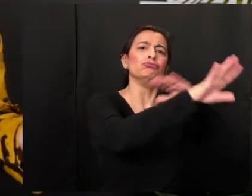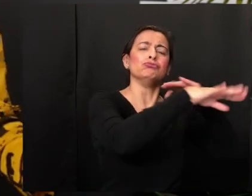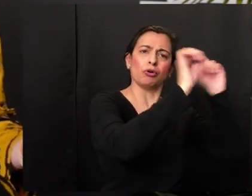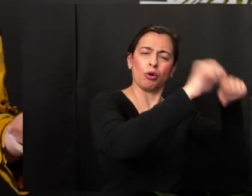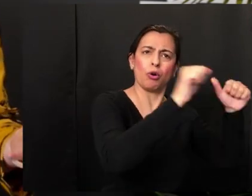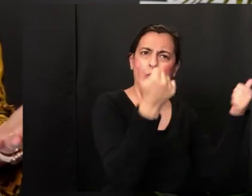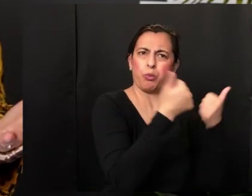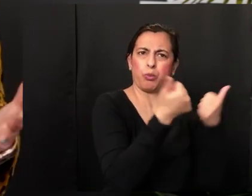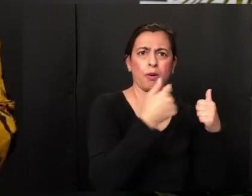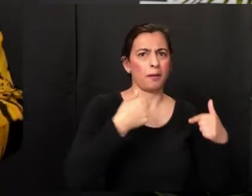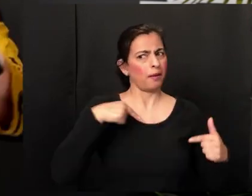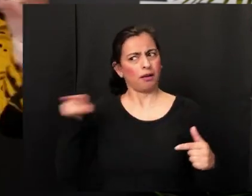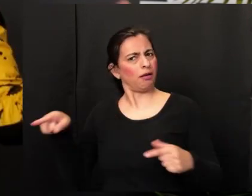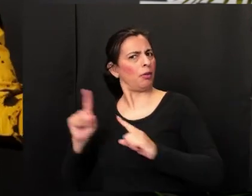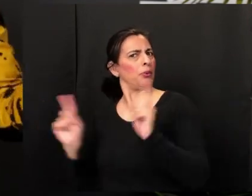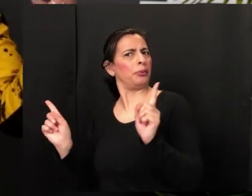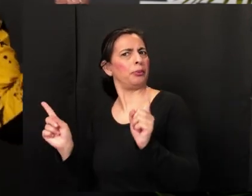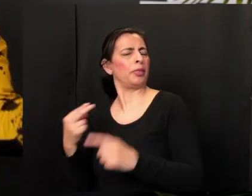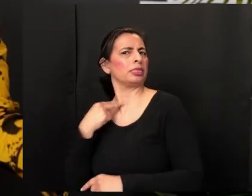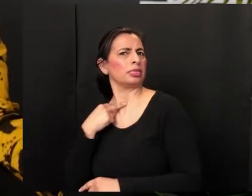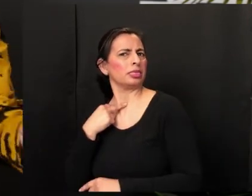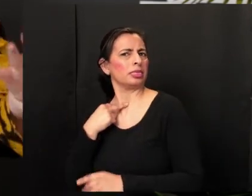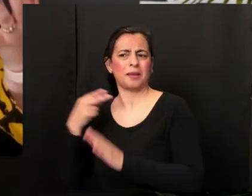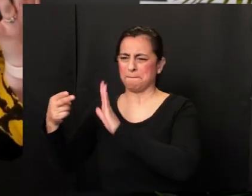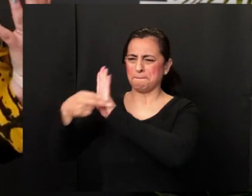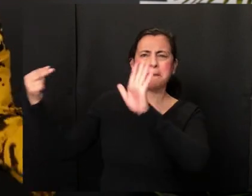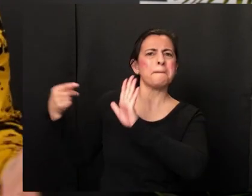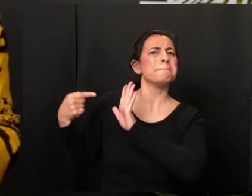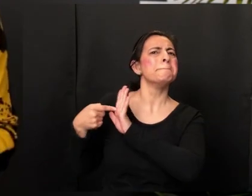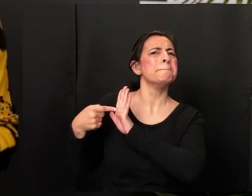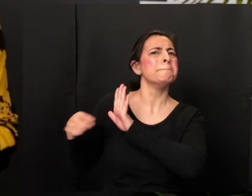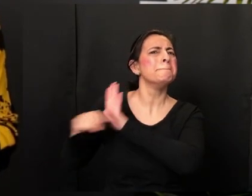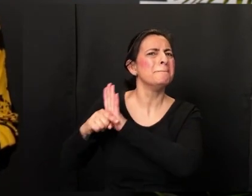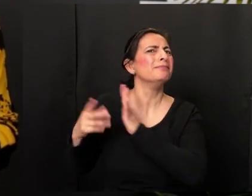and prevents him from being able to enjoy life to the fullest.